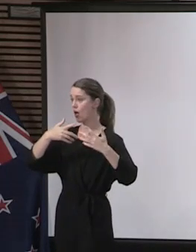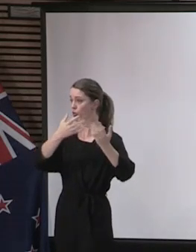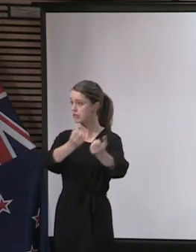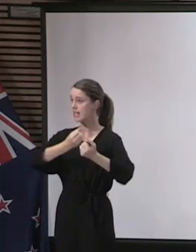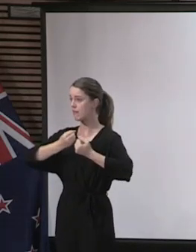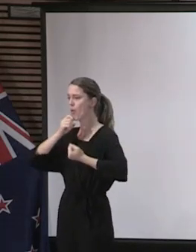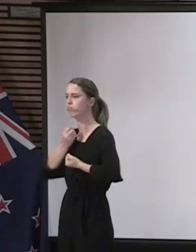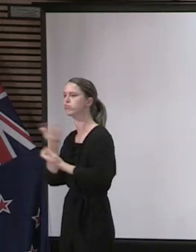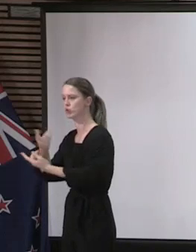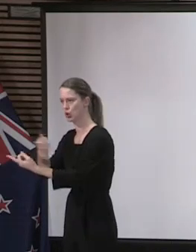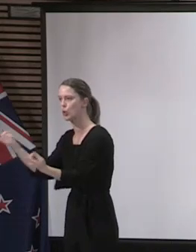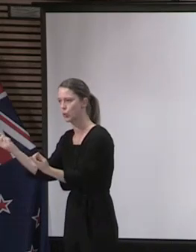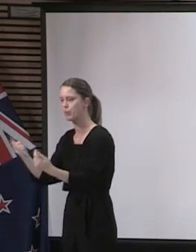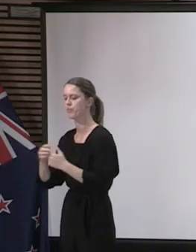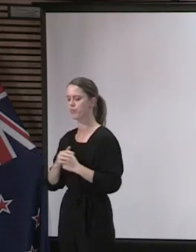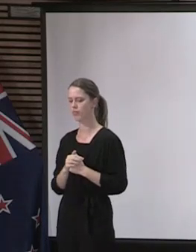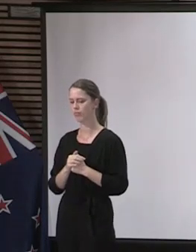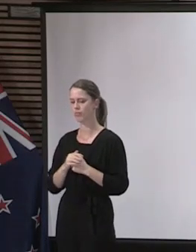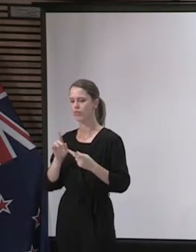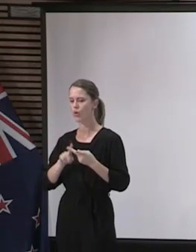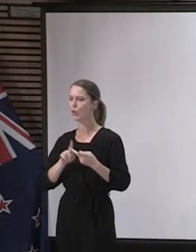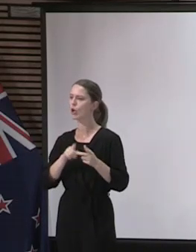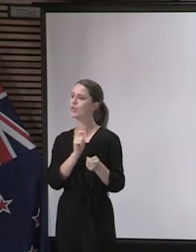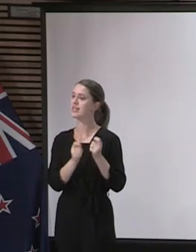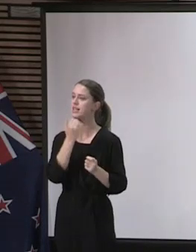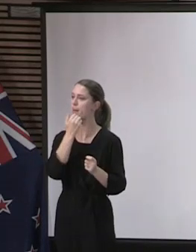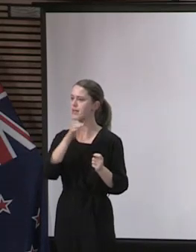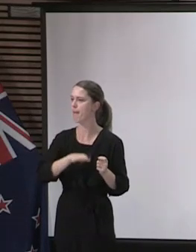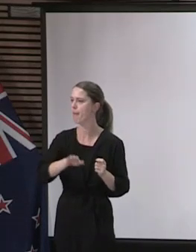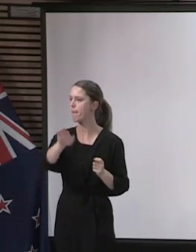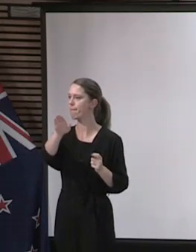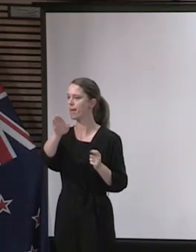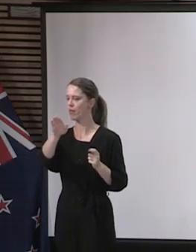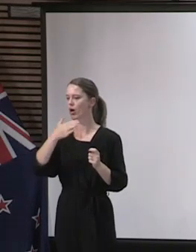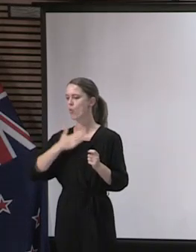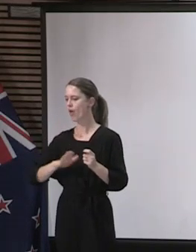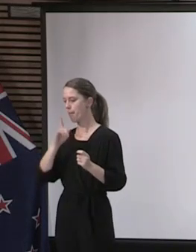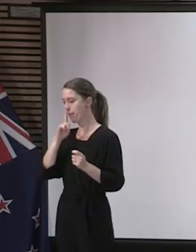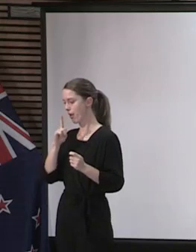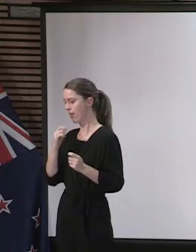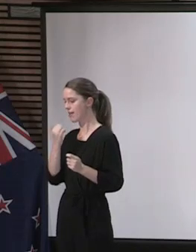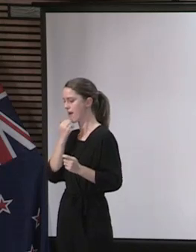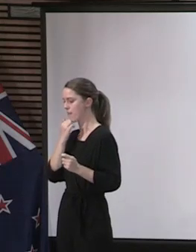transmission and where they are happening. Again, we will be sharing that data in ral-time and also we will